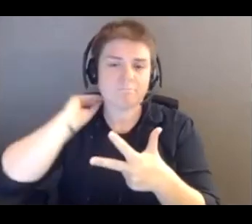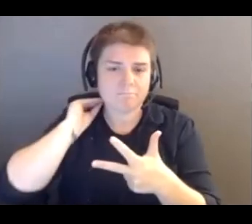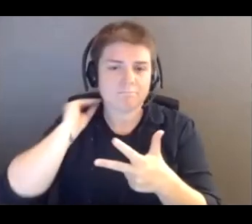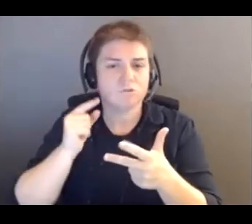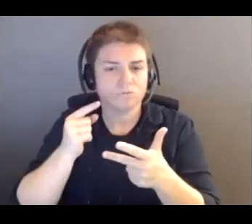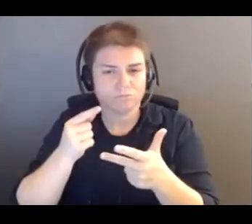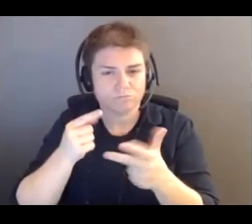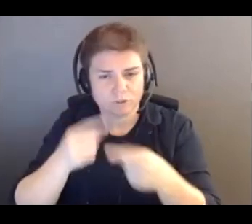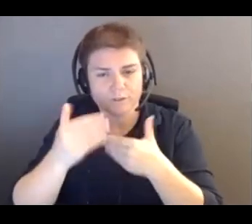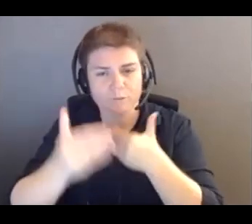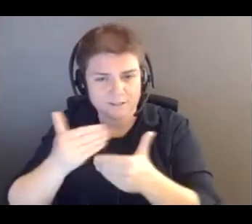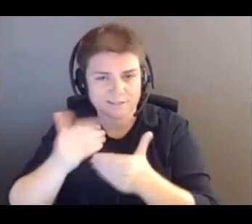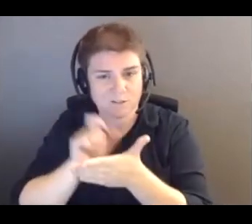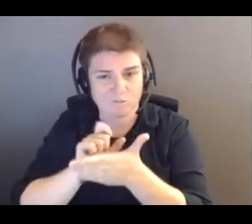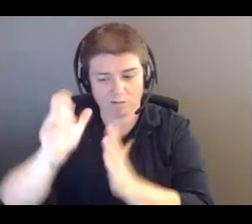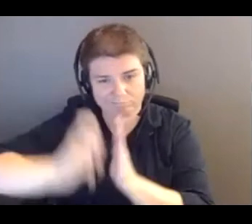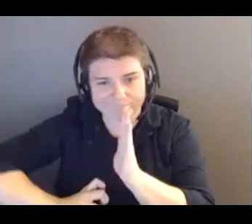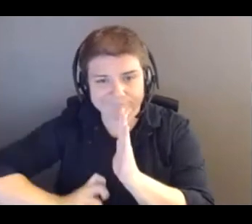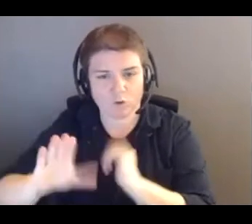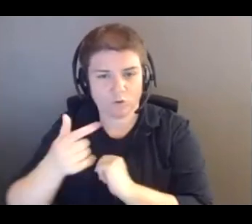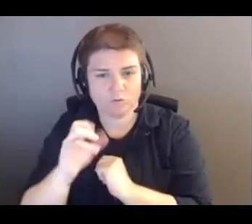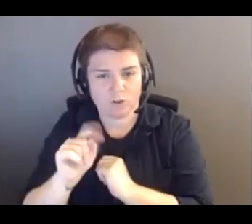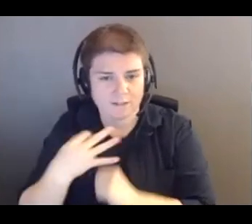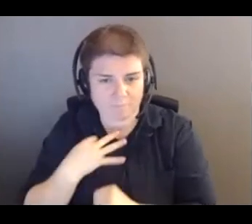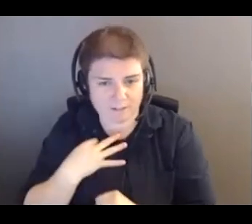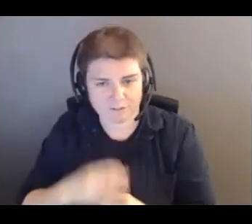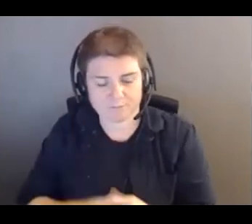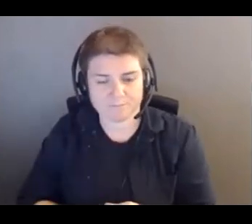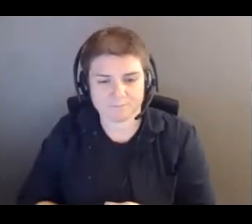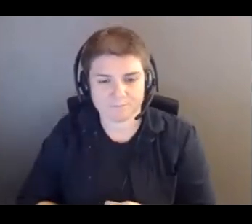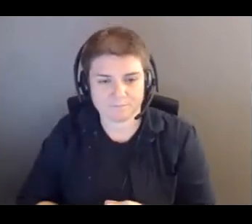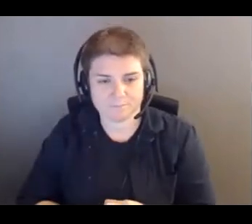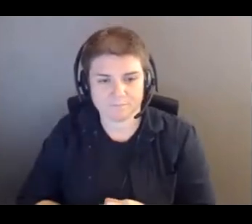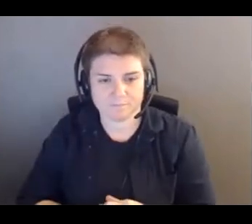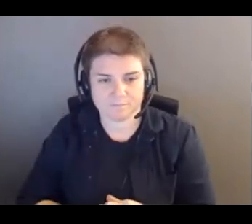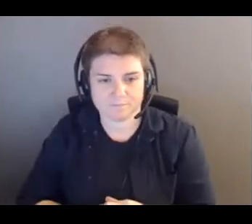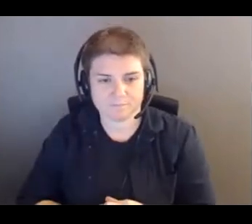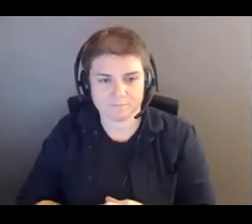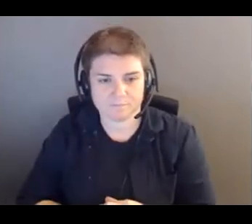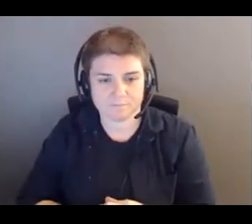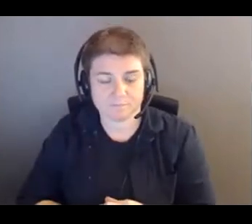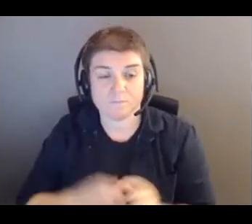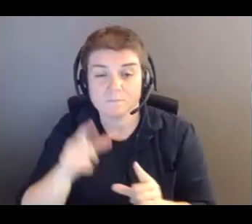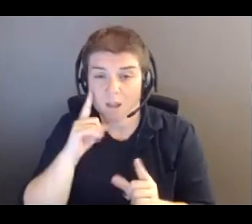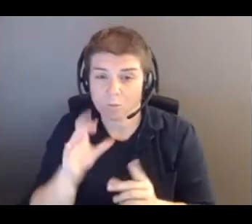of writing your entire grant. Here I want to make a special note here about COVID-19